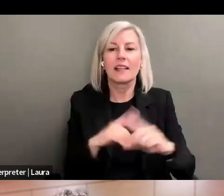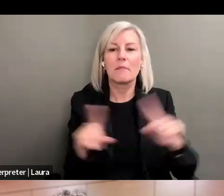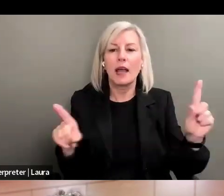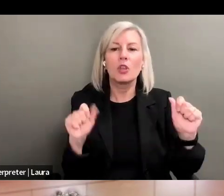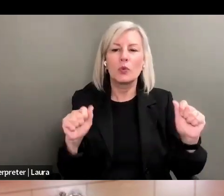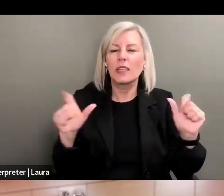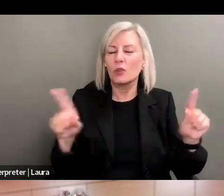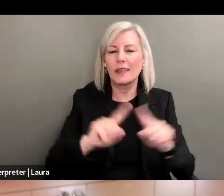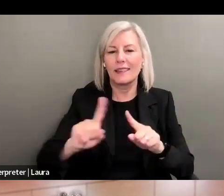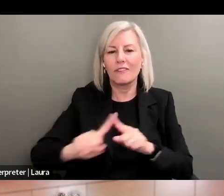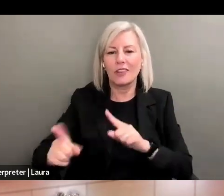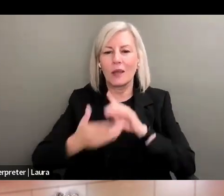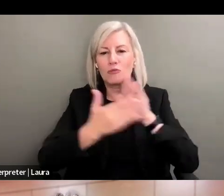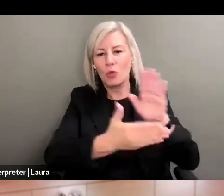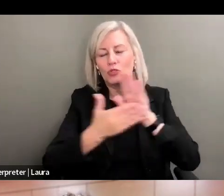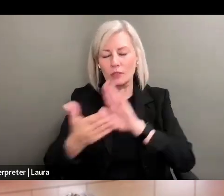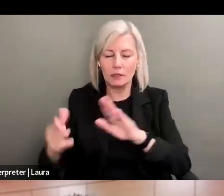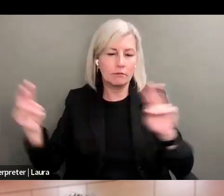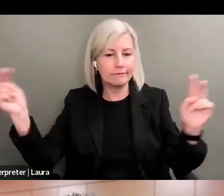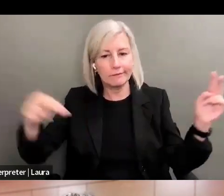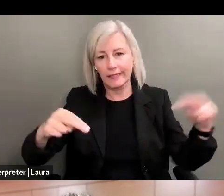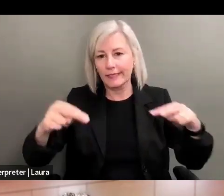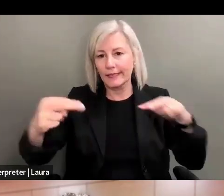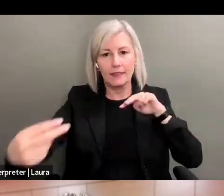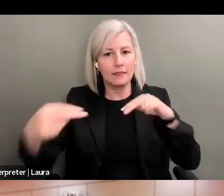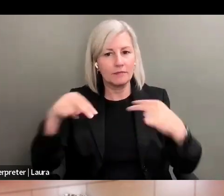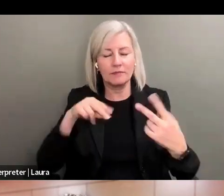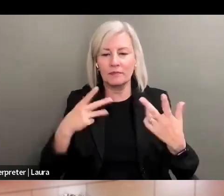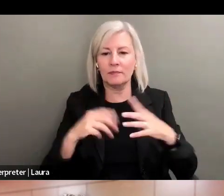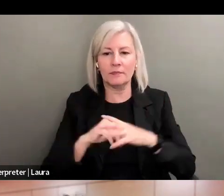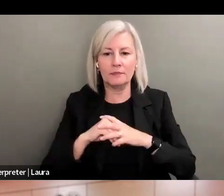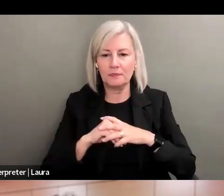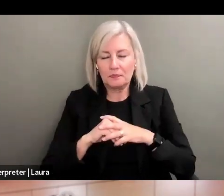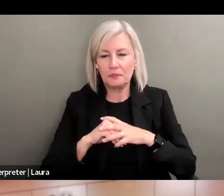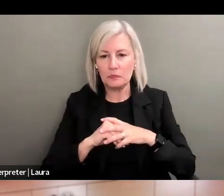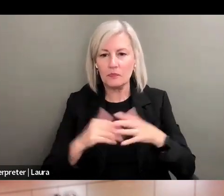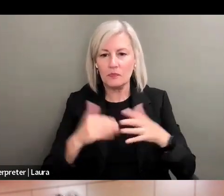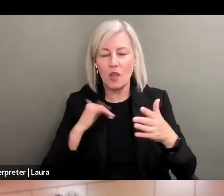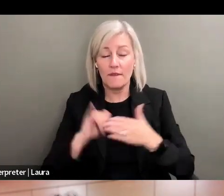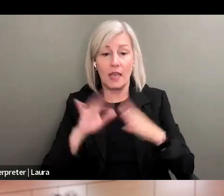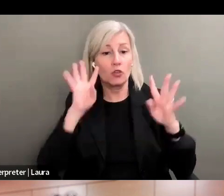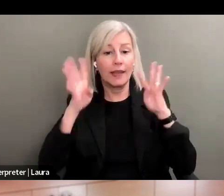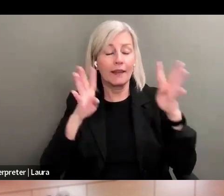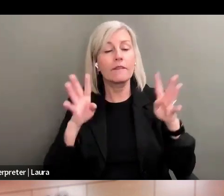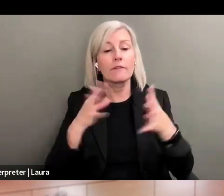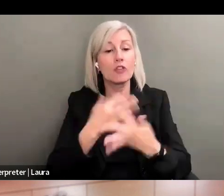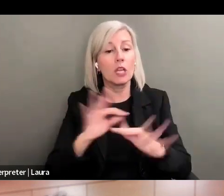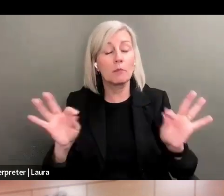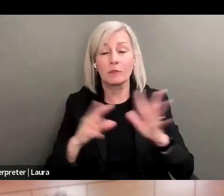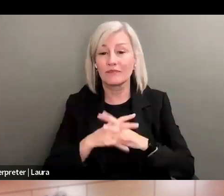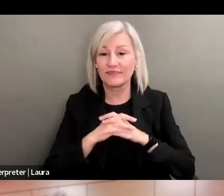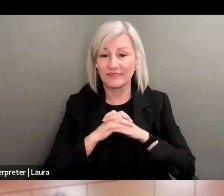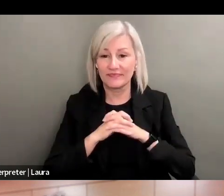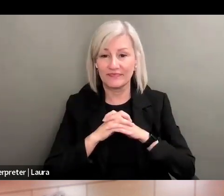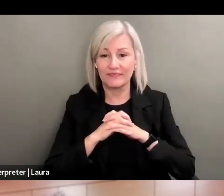and look at it different ways because, you know we have that creative freedom.